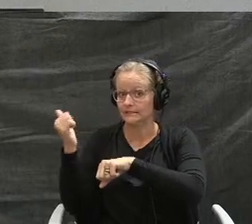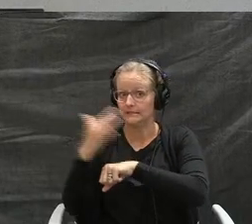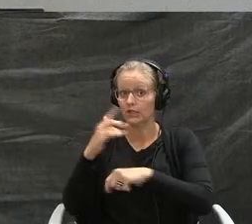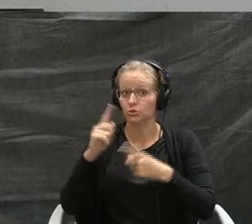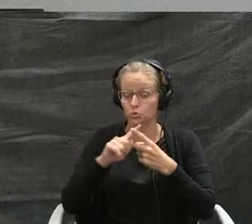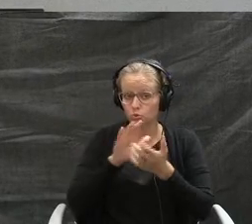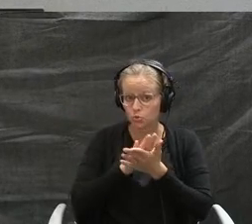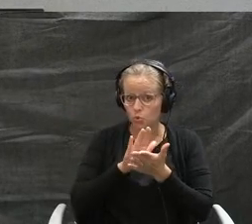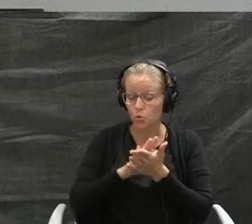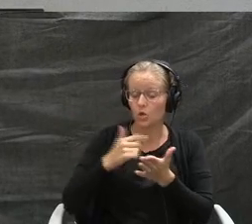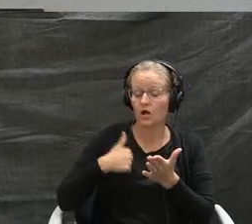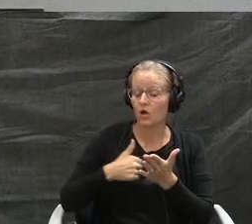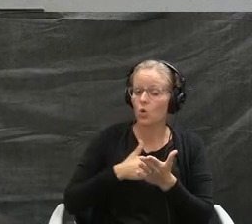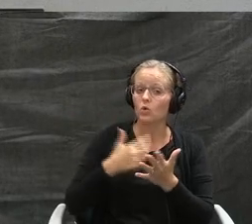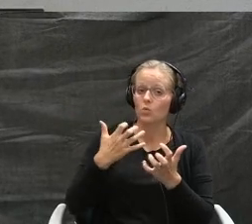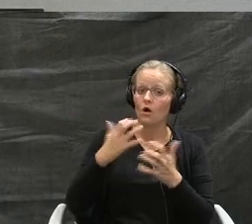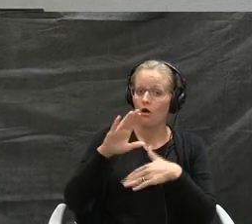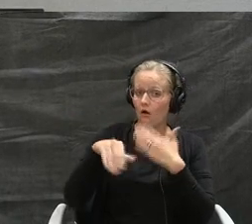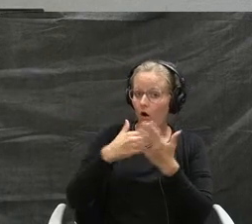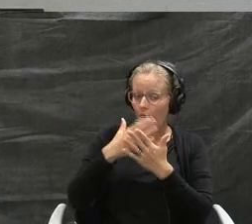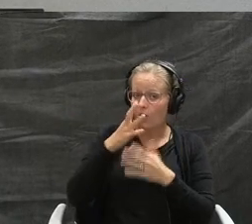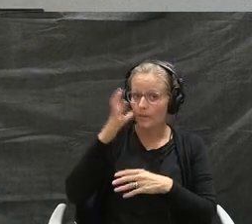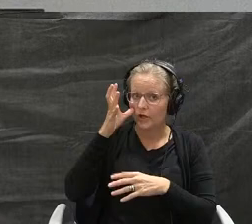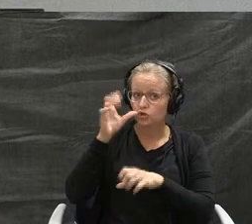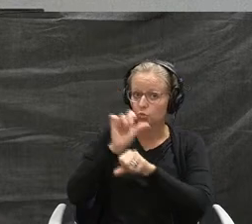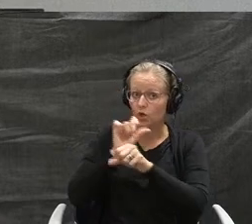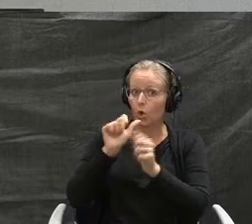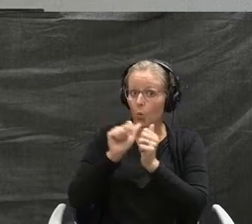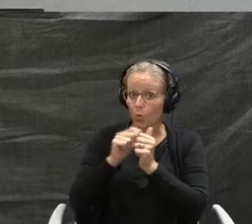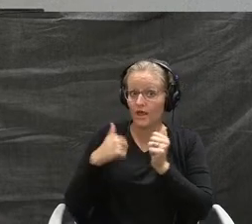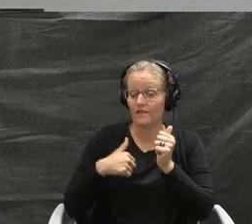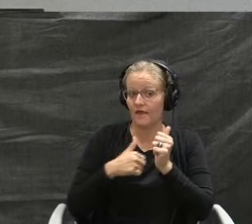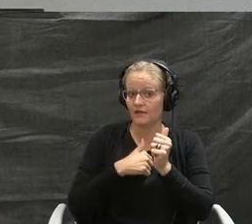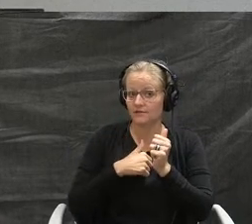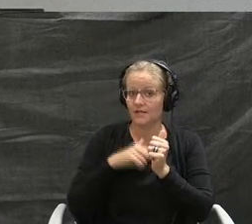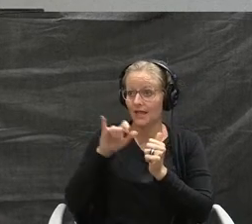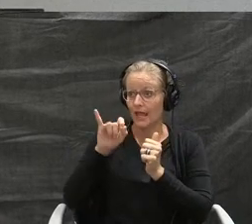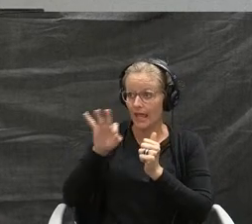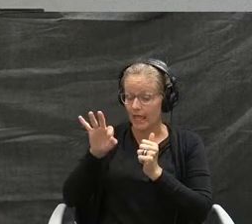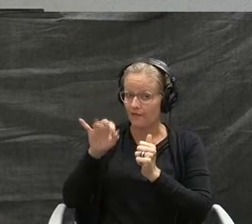It's probably going to be a little rugged for the first day